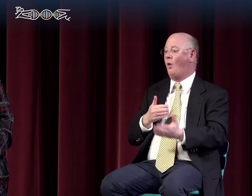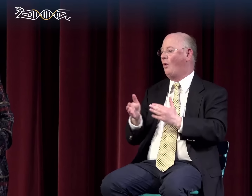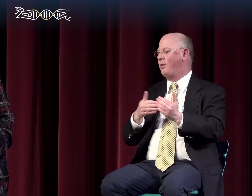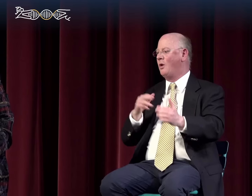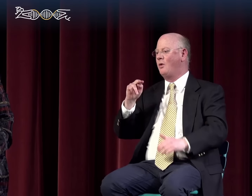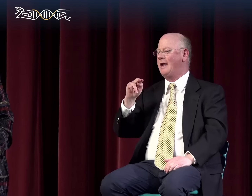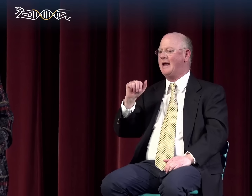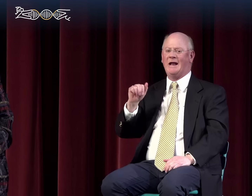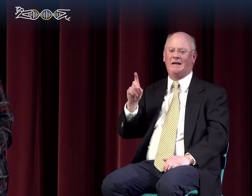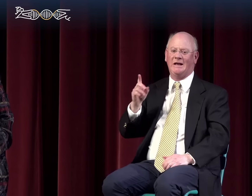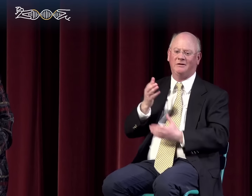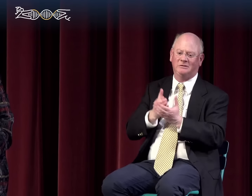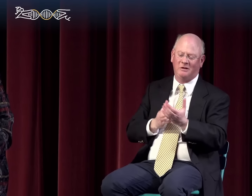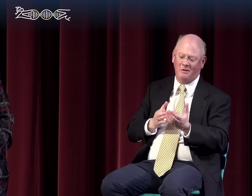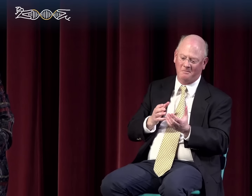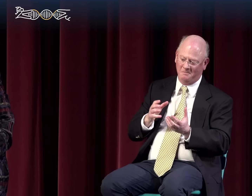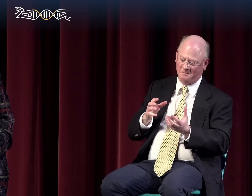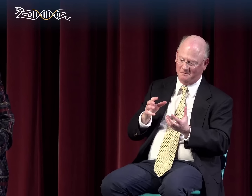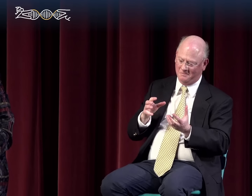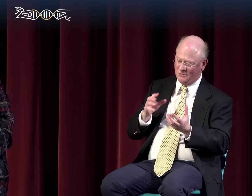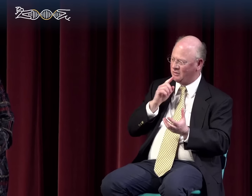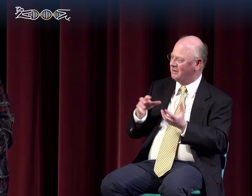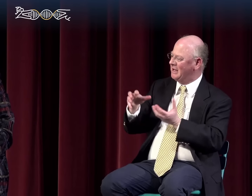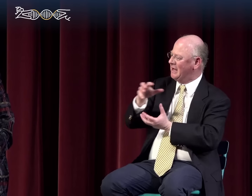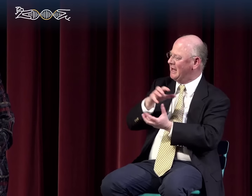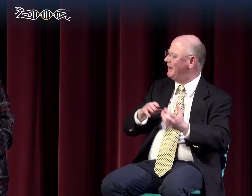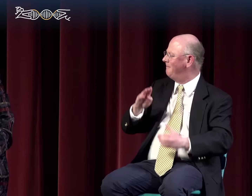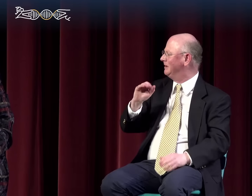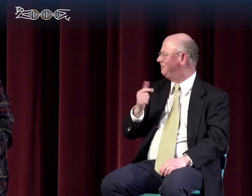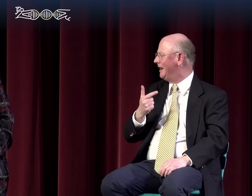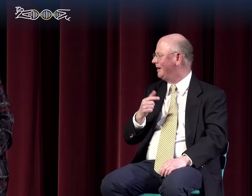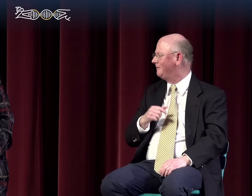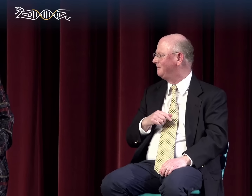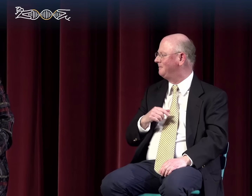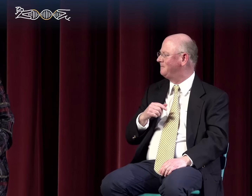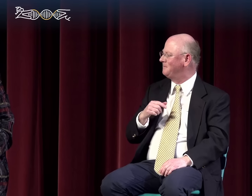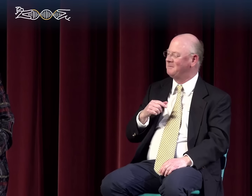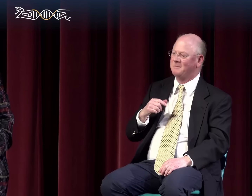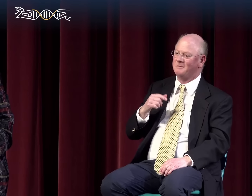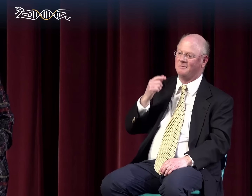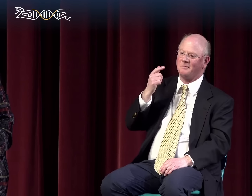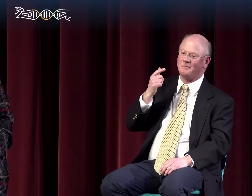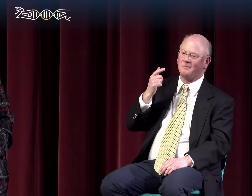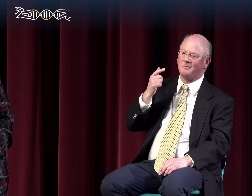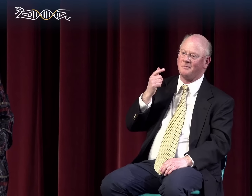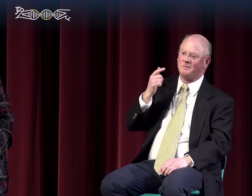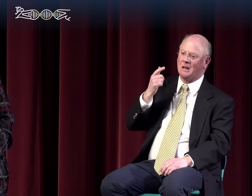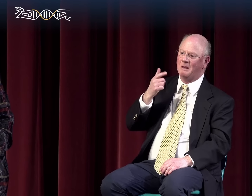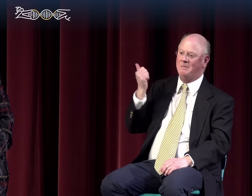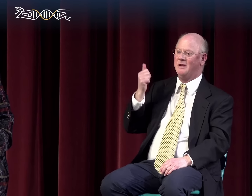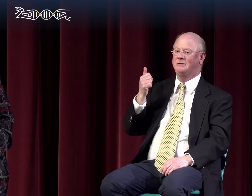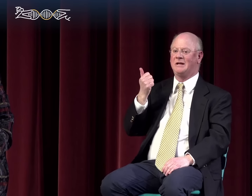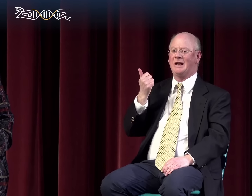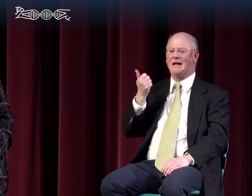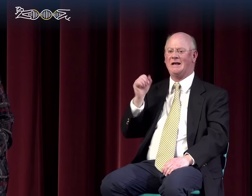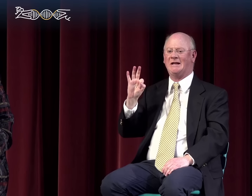Whether NAD had impact there is really kind of mixed bag historically